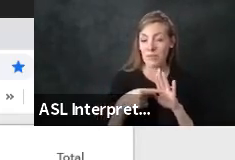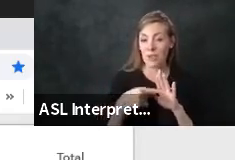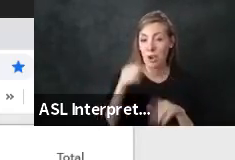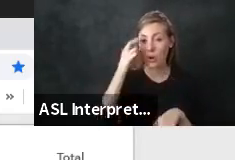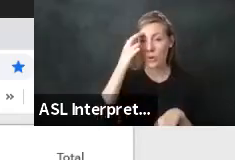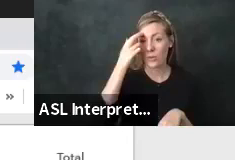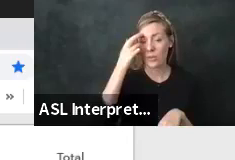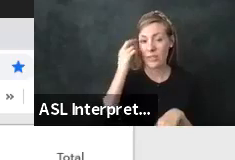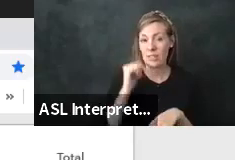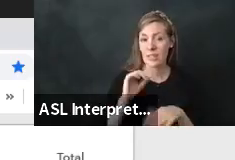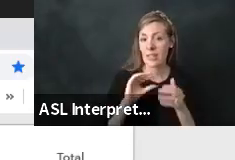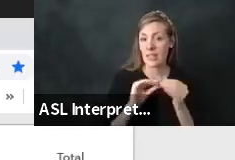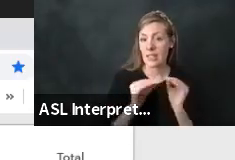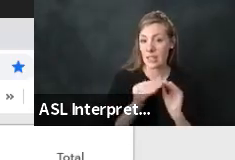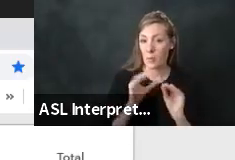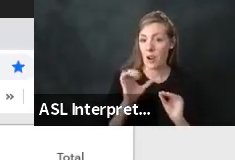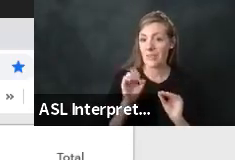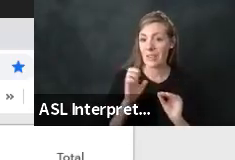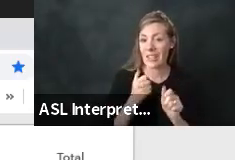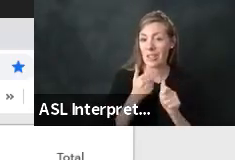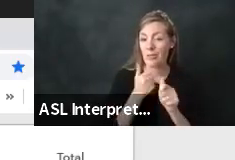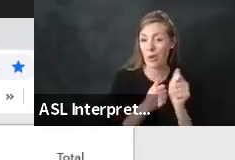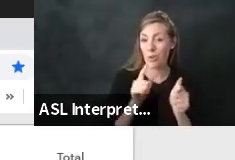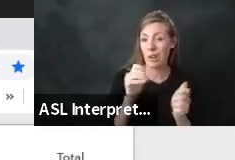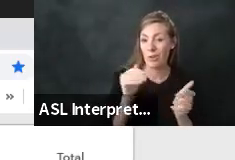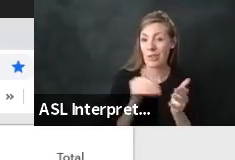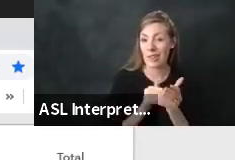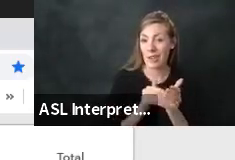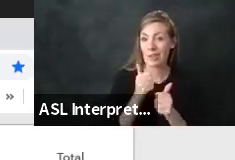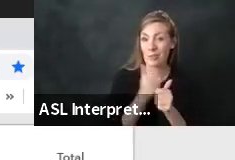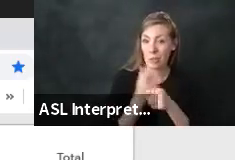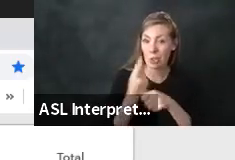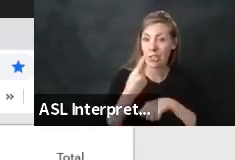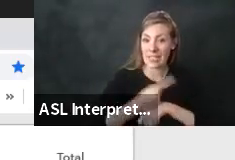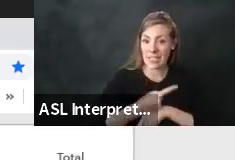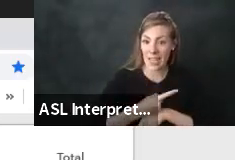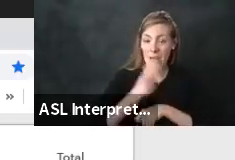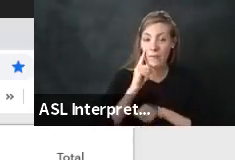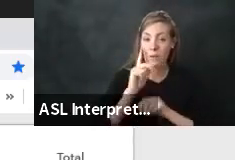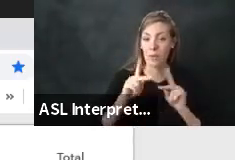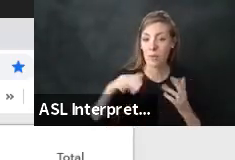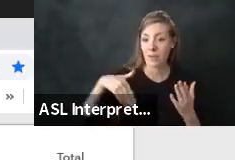the number of cases per 100,000 per day among those who are unvaccinated, and the